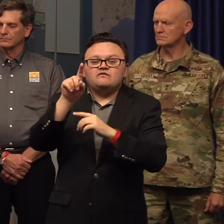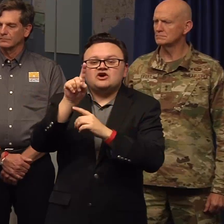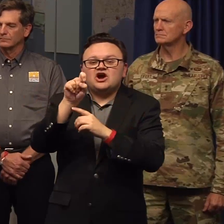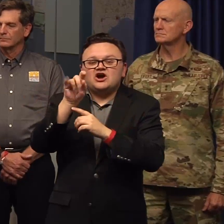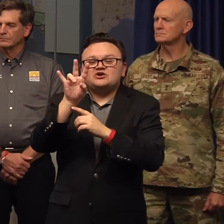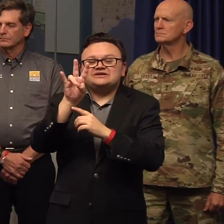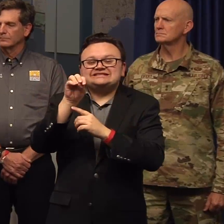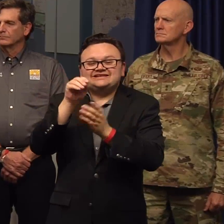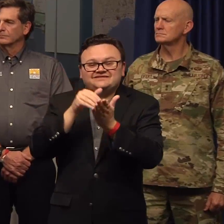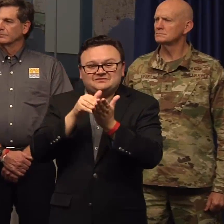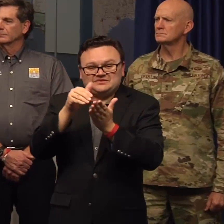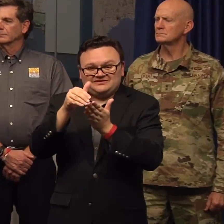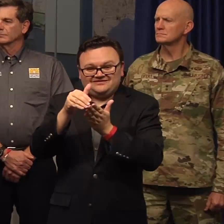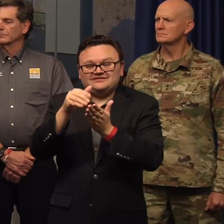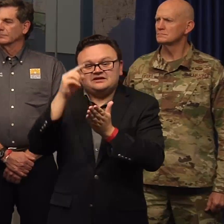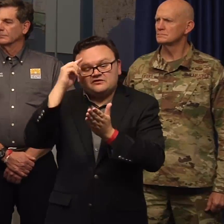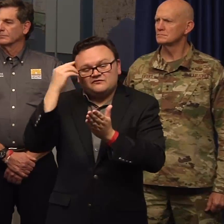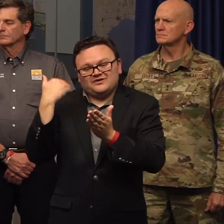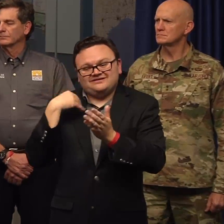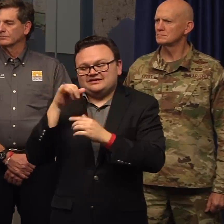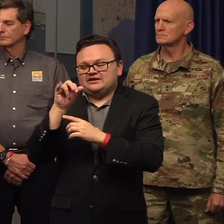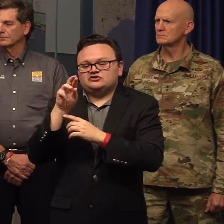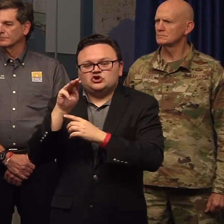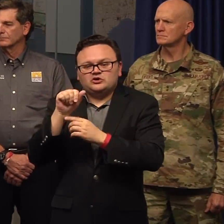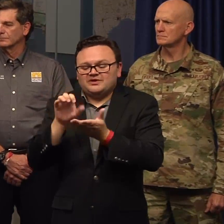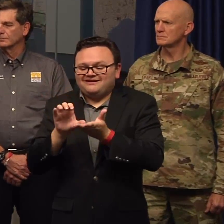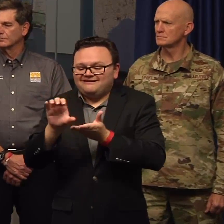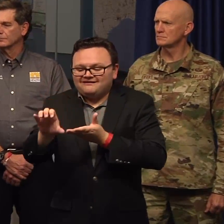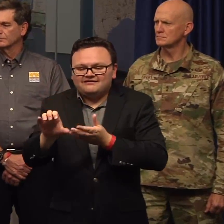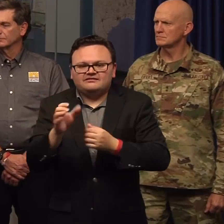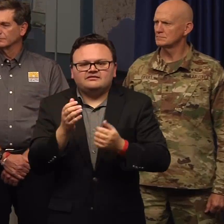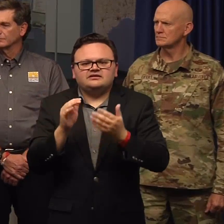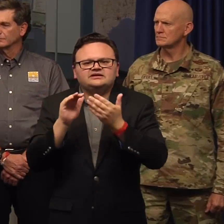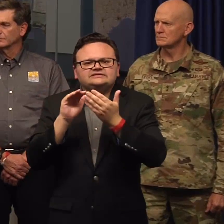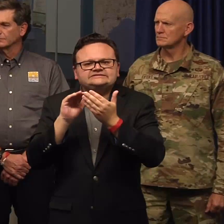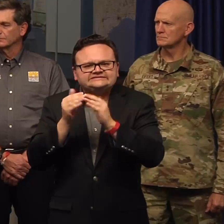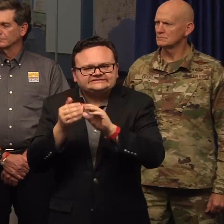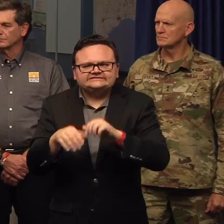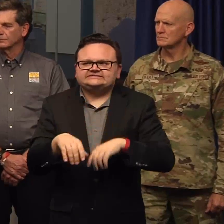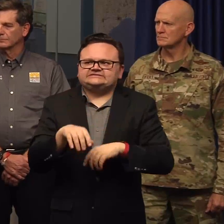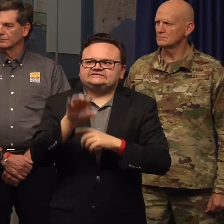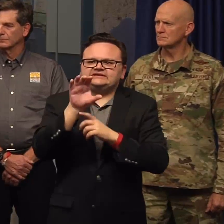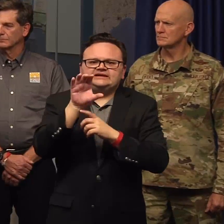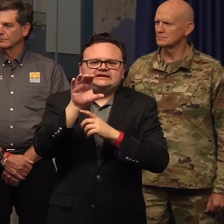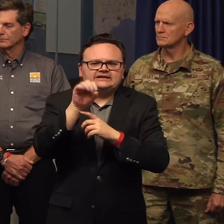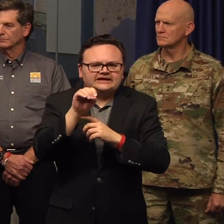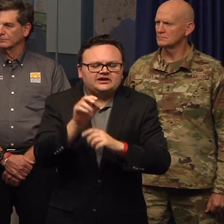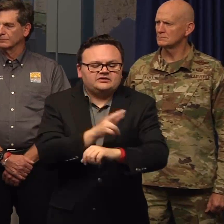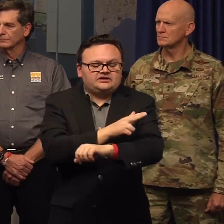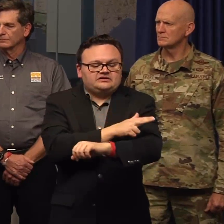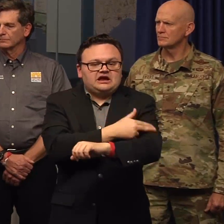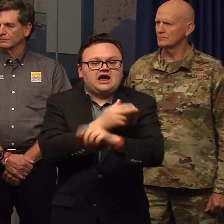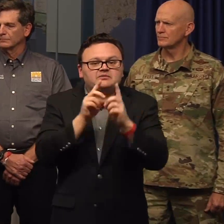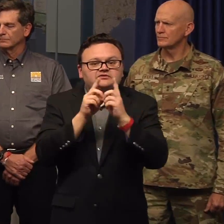BURMA REIMBURSEMENT. WE SAW AN OPPORTUNITY TO HELP SOME OF THE LOCAL COMMUNITIES. ONCE WE REPORTS OF COVID-19, SO JARED SHIFTED AUDITING FOCUS TO THOSE CITIES AND COUNTIES THAT